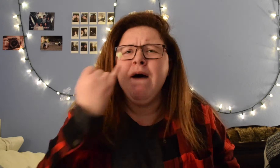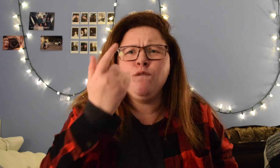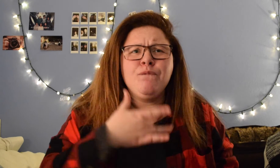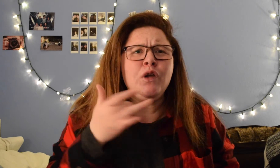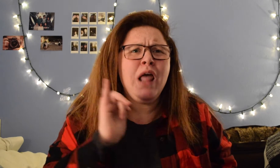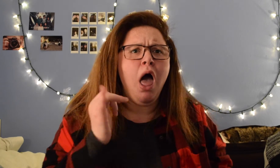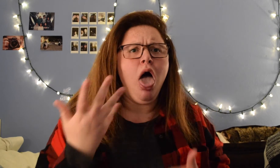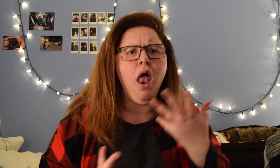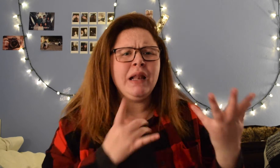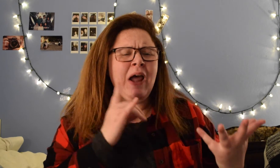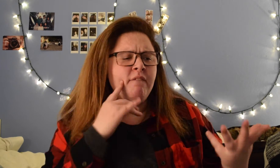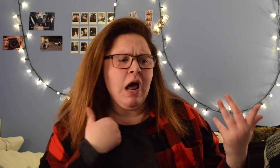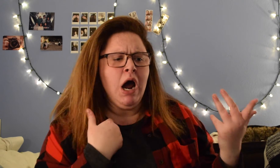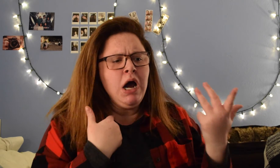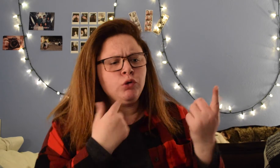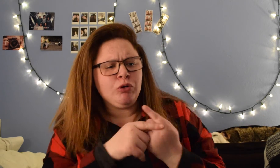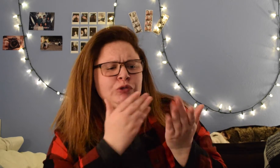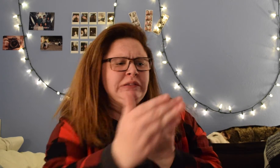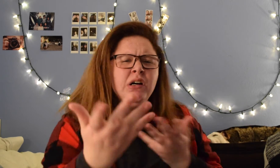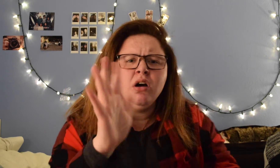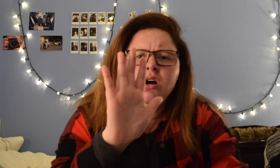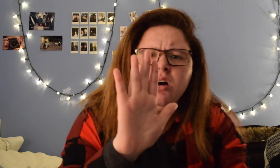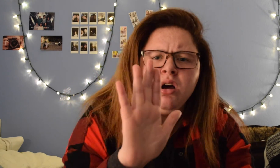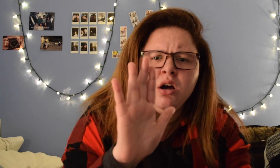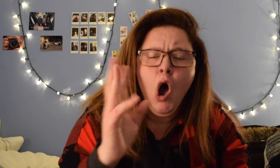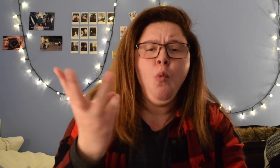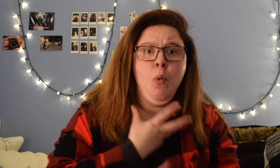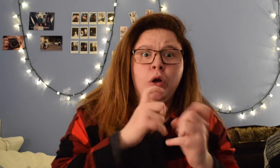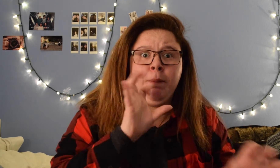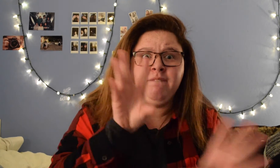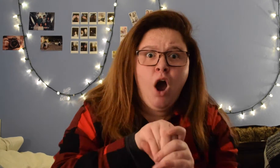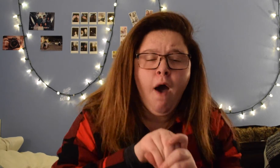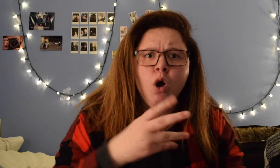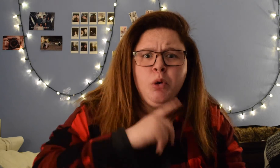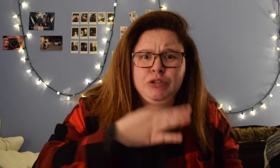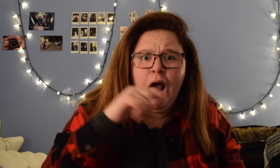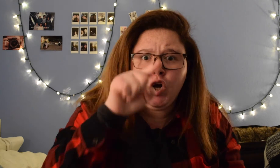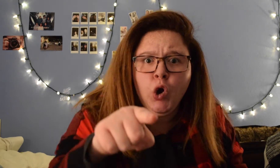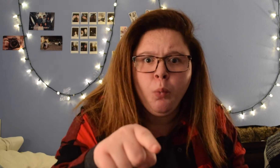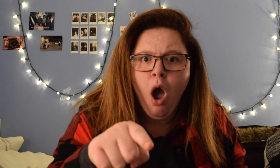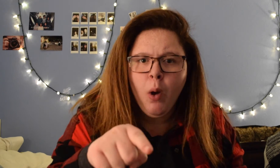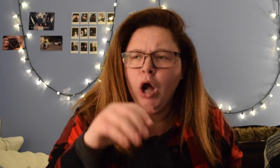If you feel like deaf people need to be excluded, we want to be included! We're just like you guys!